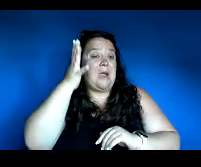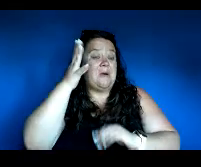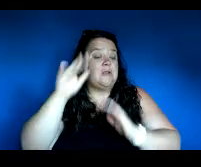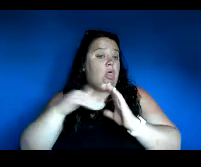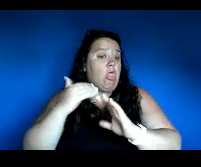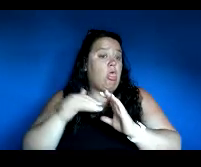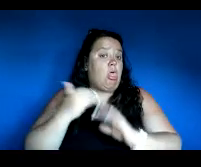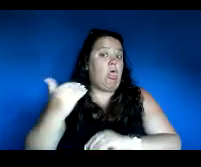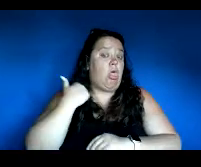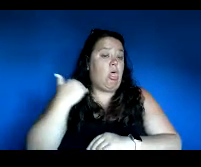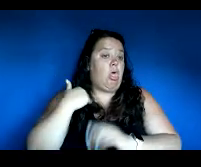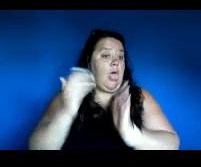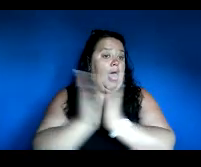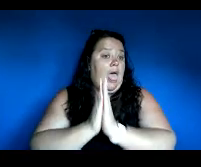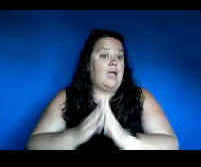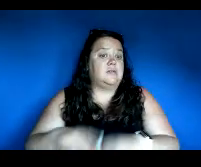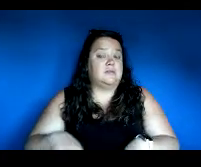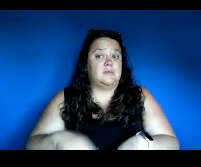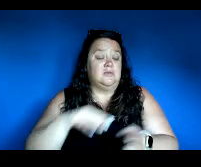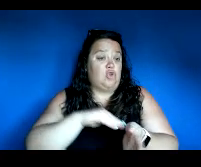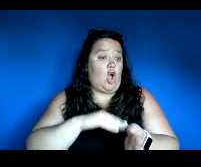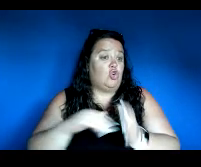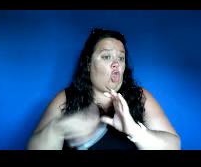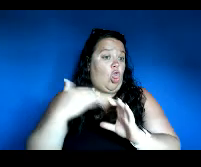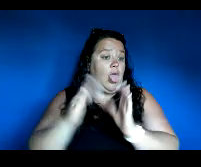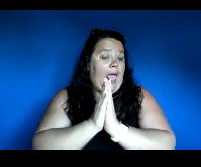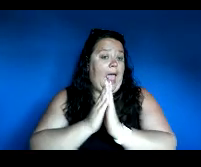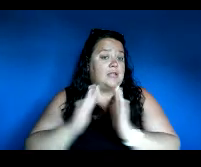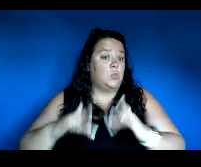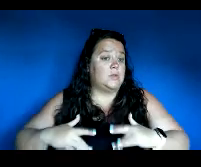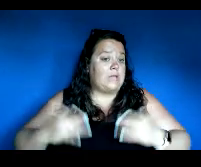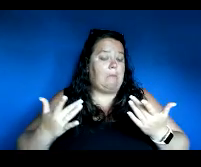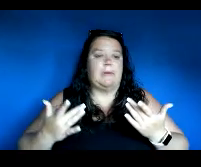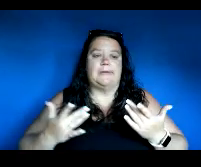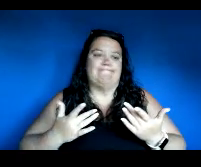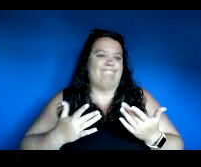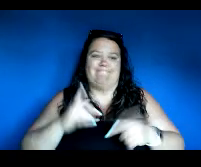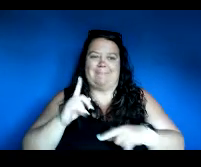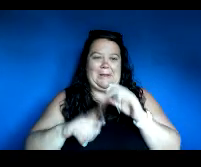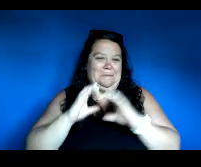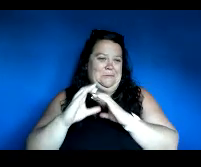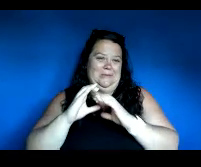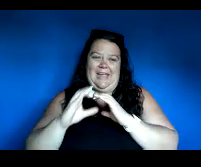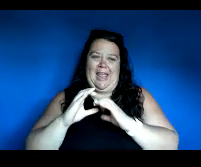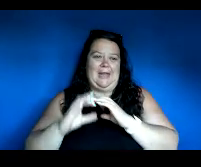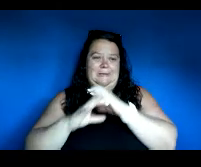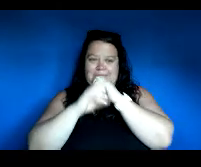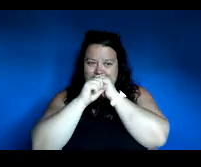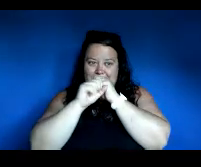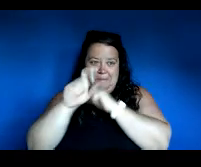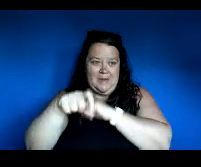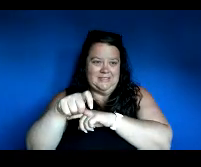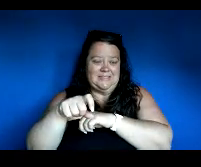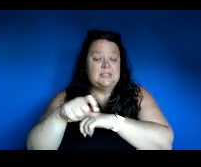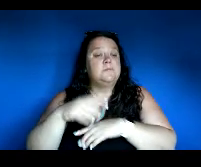without explicit permission from the students. So we have a form that students fill out to get started with our office.